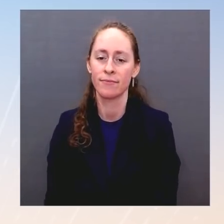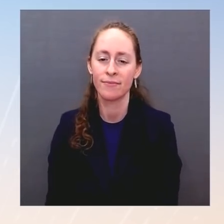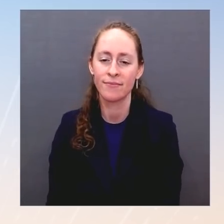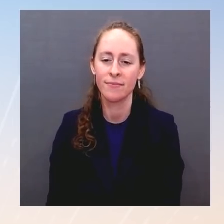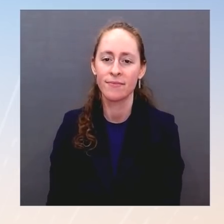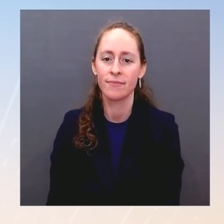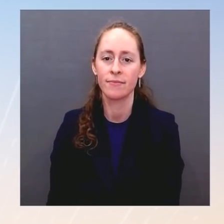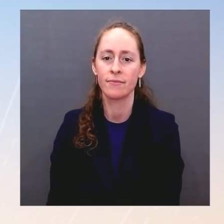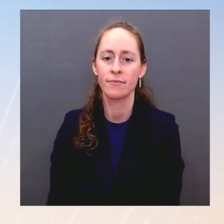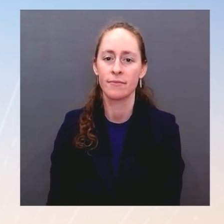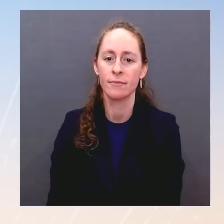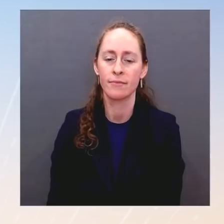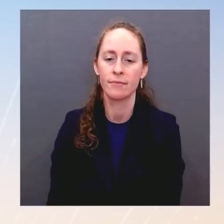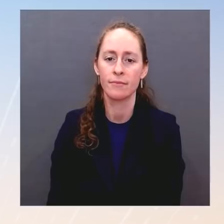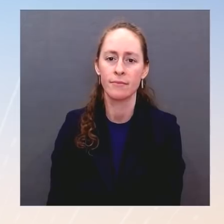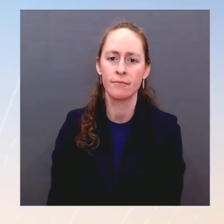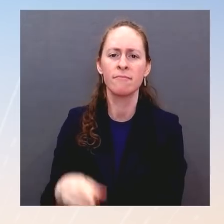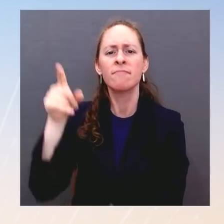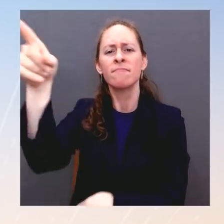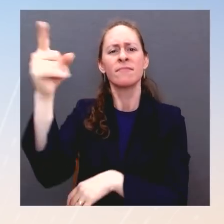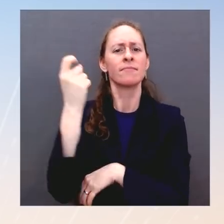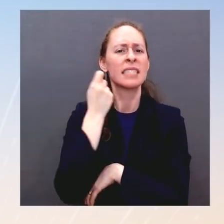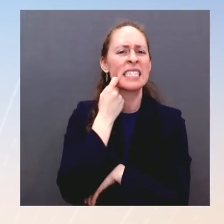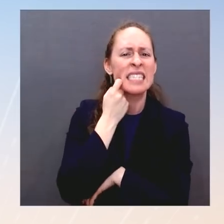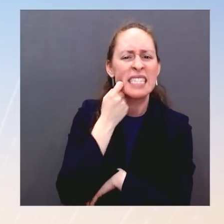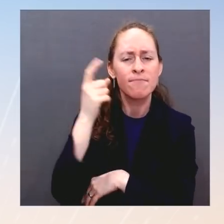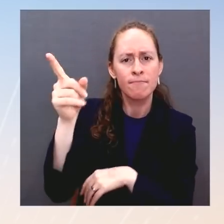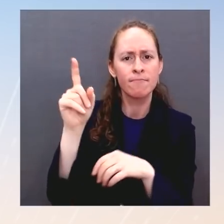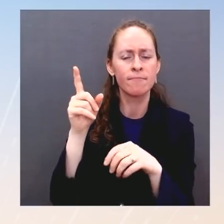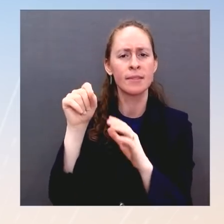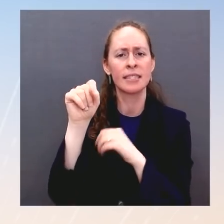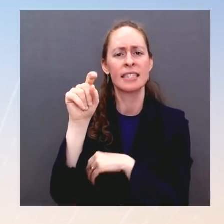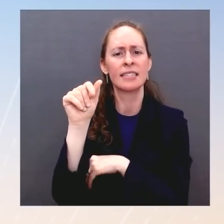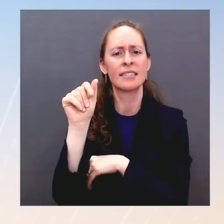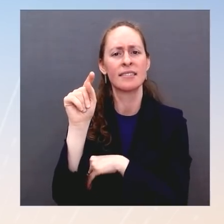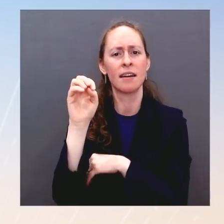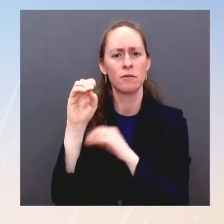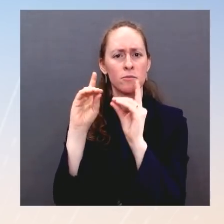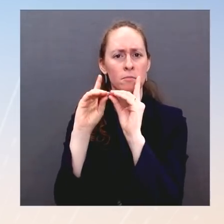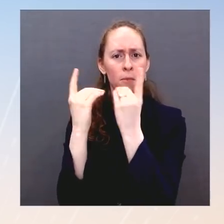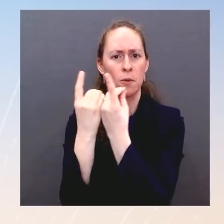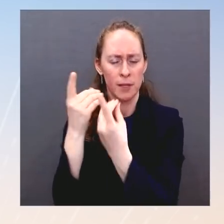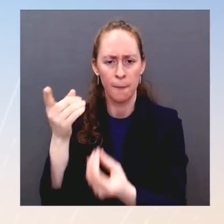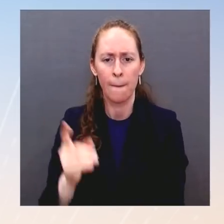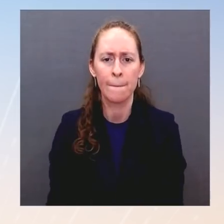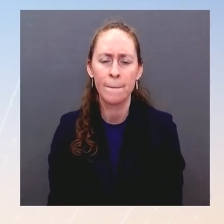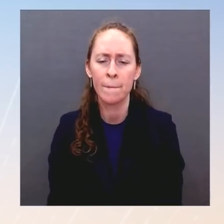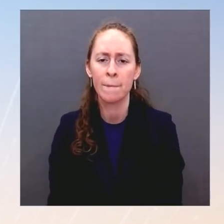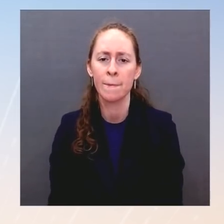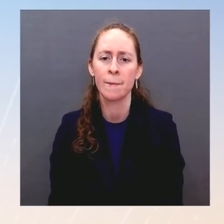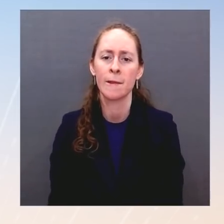in which the fulfillment of our national security priorities and imperatives require us to engage and coexist.